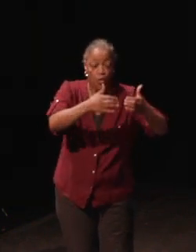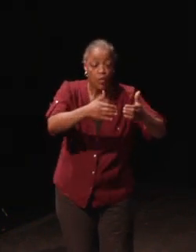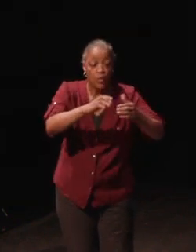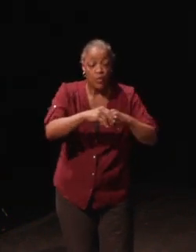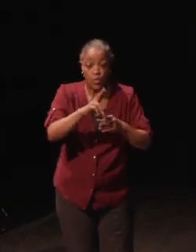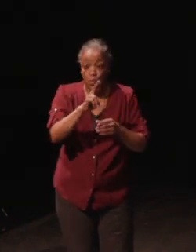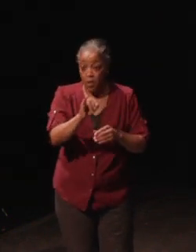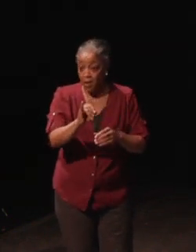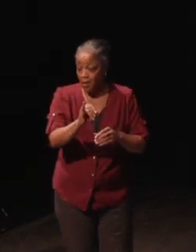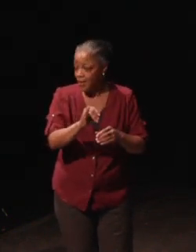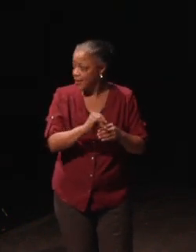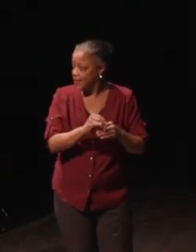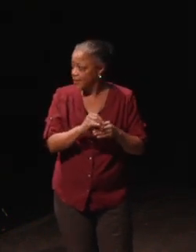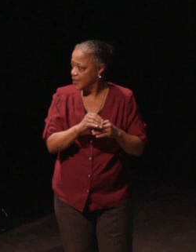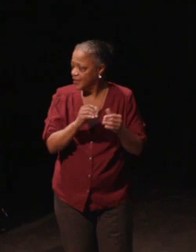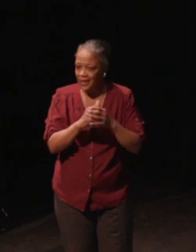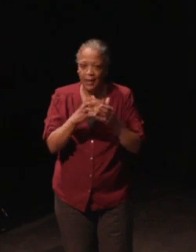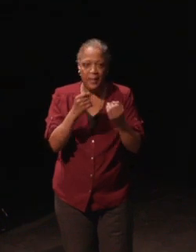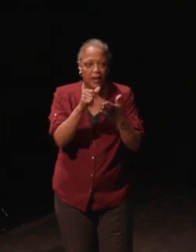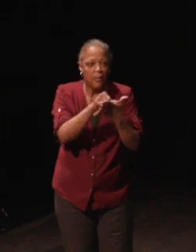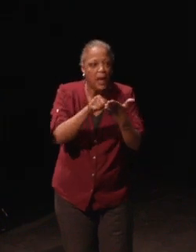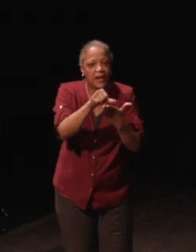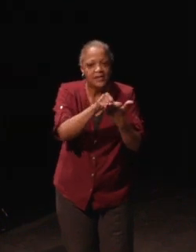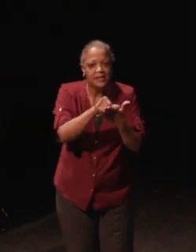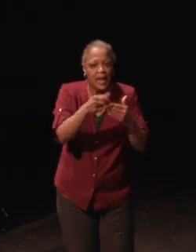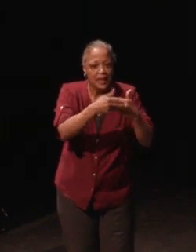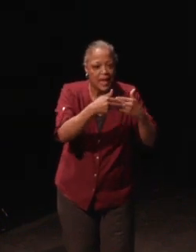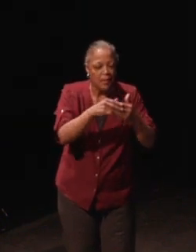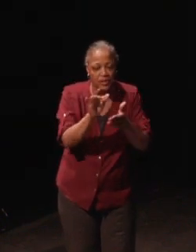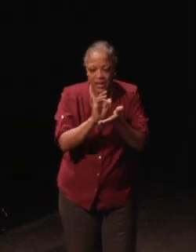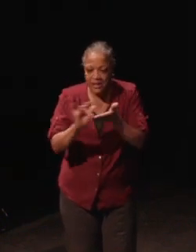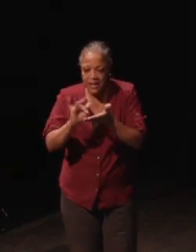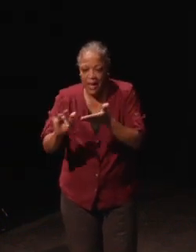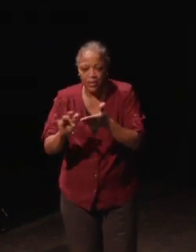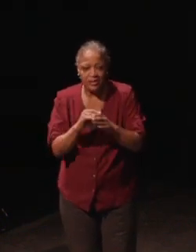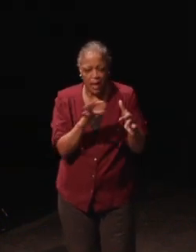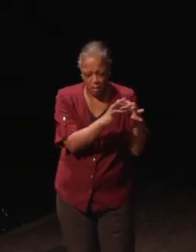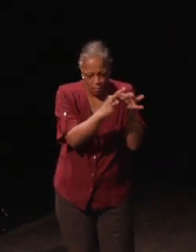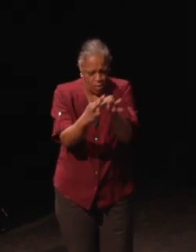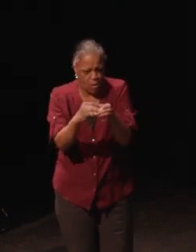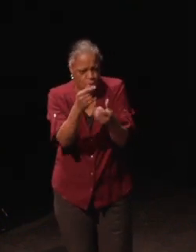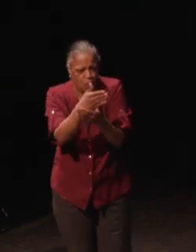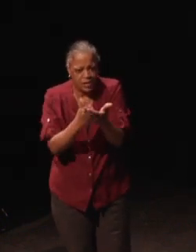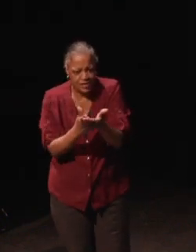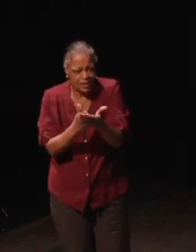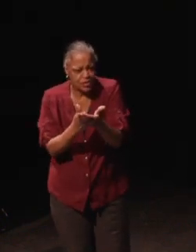Which means you can take a bunch of buttons and labels and sliders and say they belong to one section or one group,